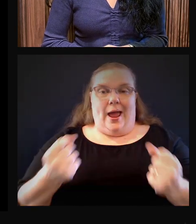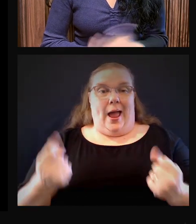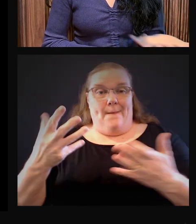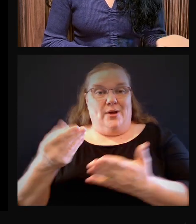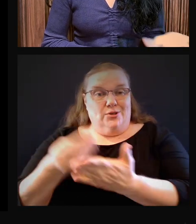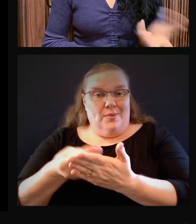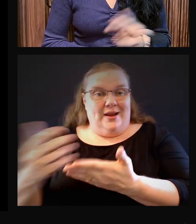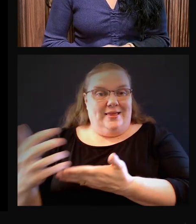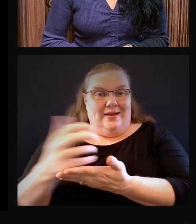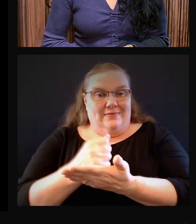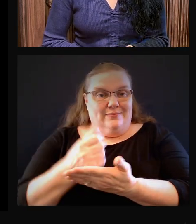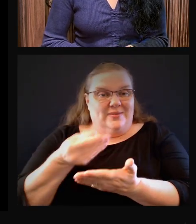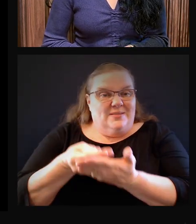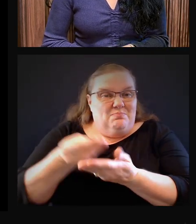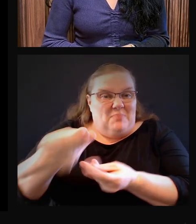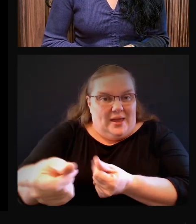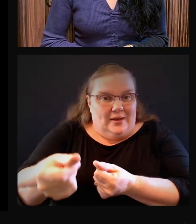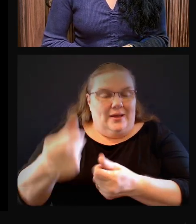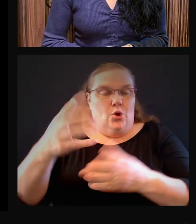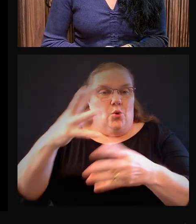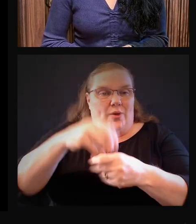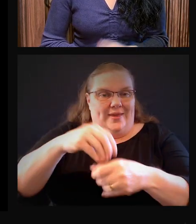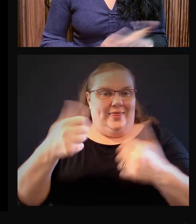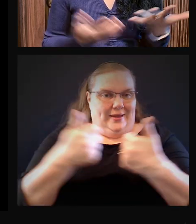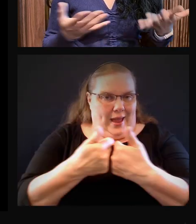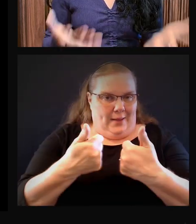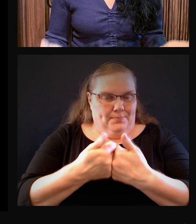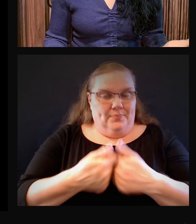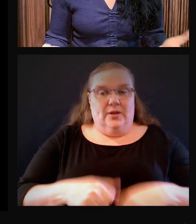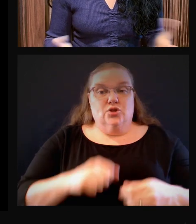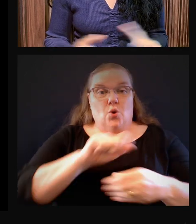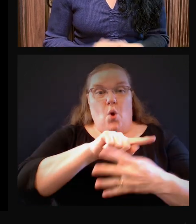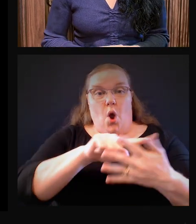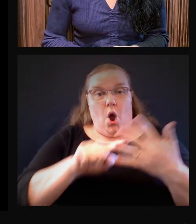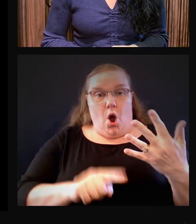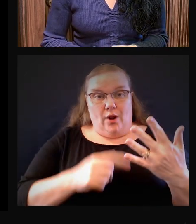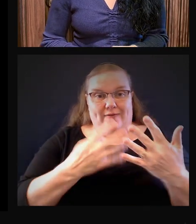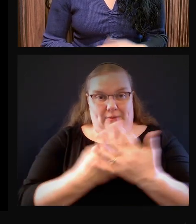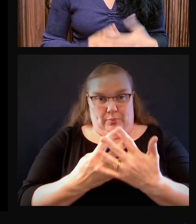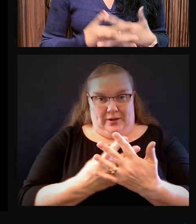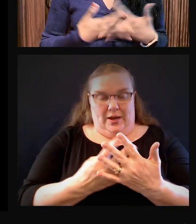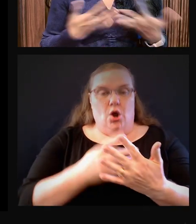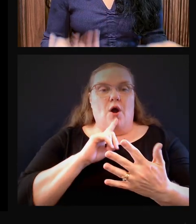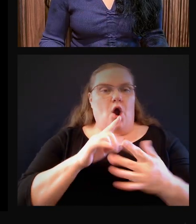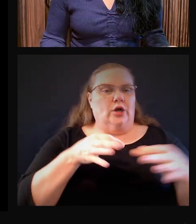So all of these filters that I've just spoken to you about are descriptive, which means we gather the data